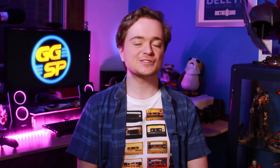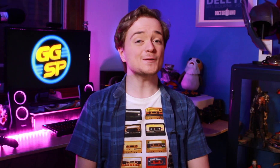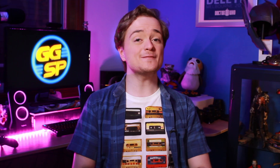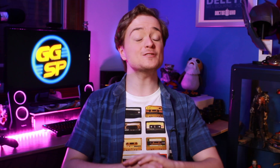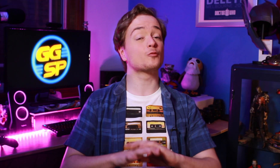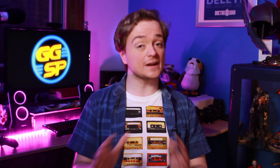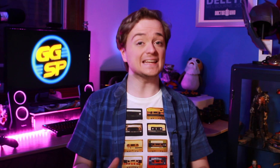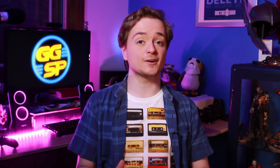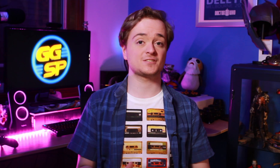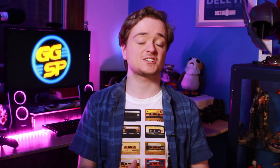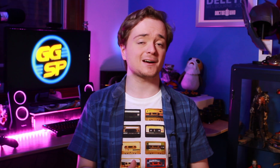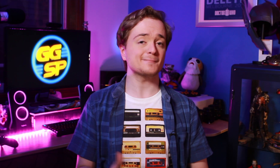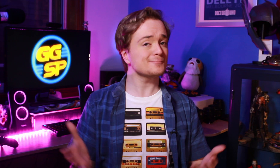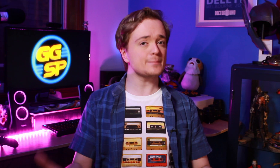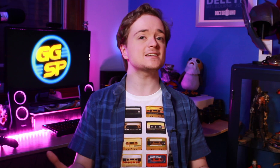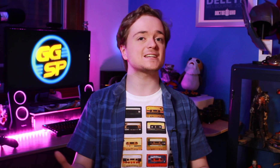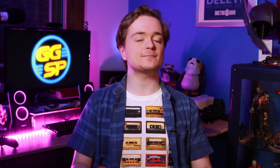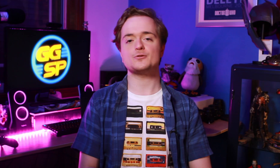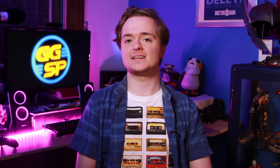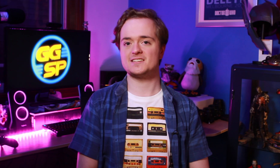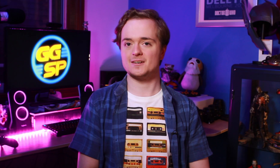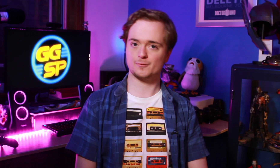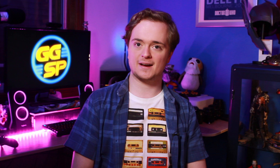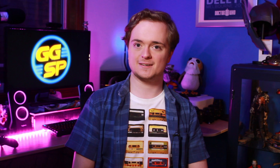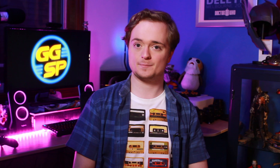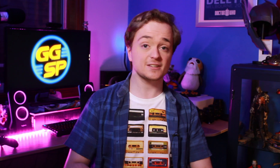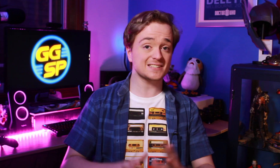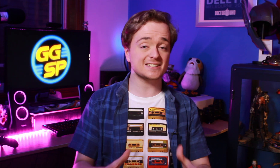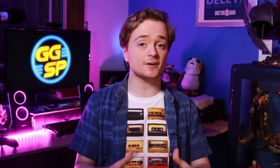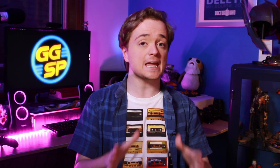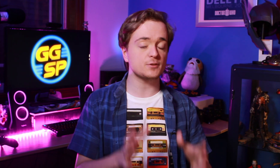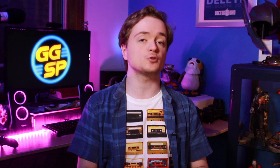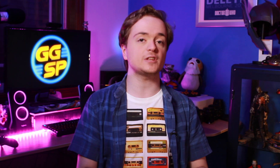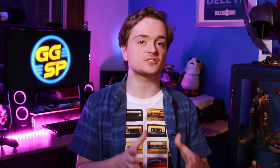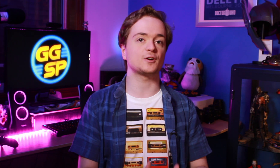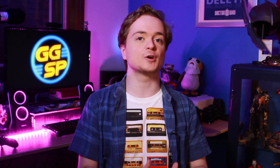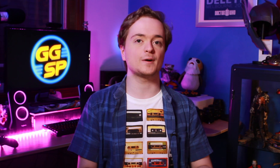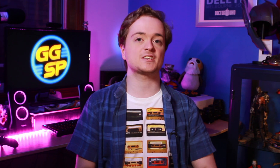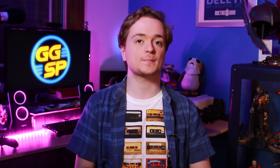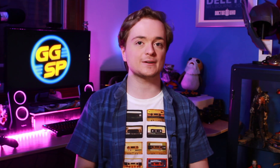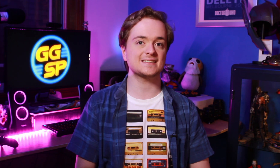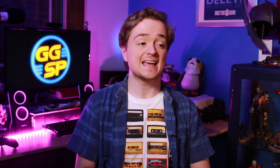So if you've really gotten stuck, maybe it's time to enlist a friend because this is not a purely solo experience.